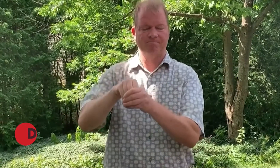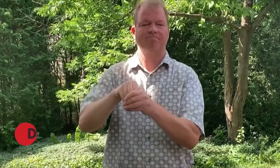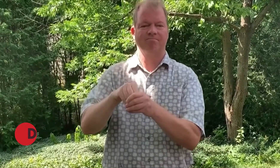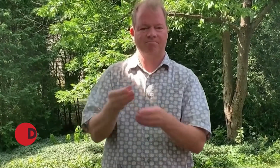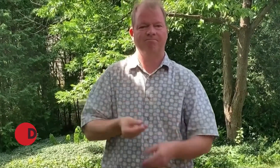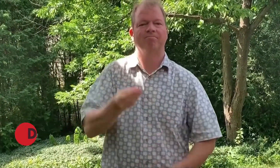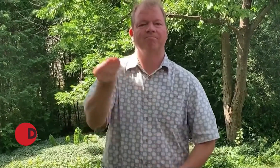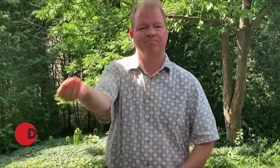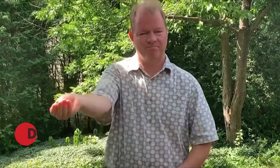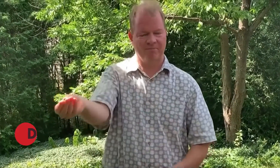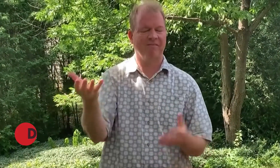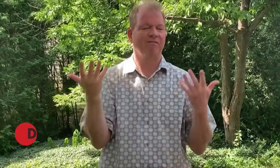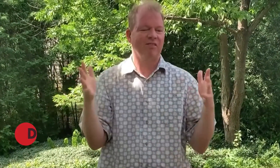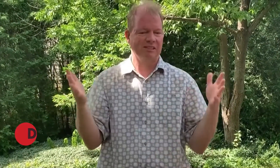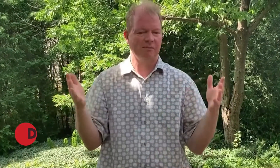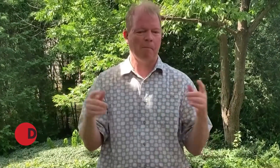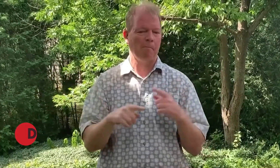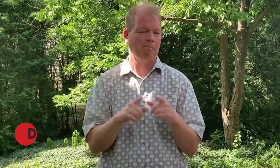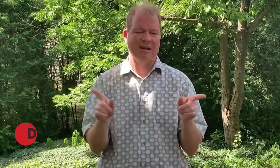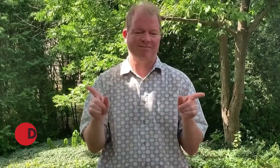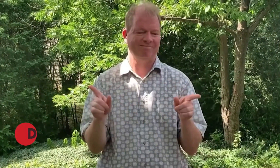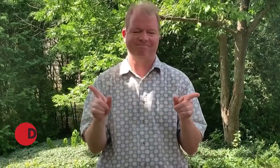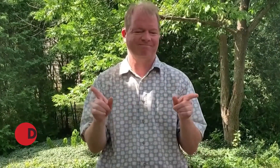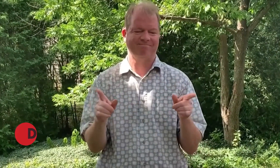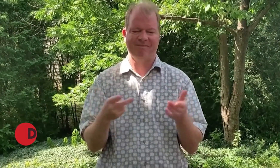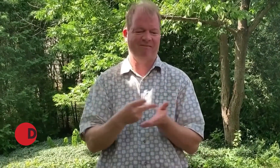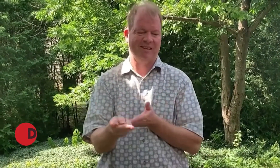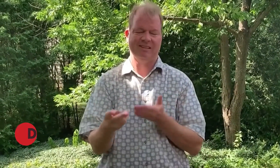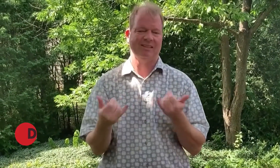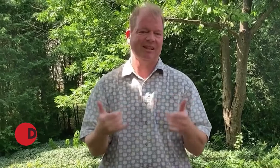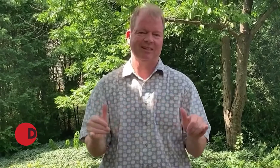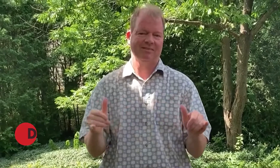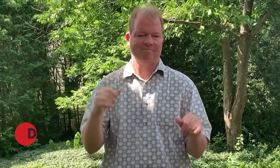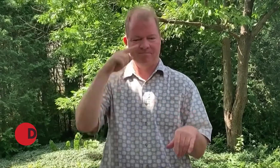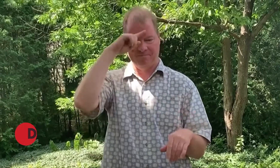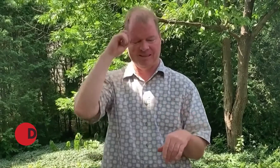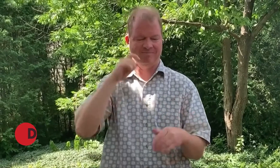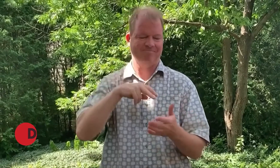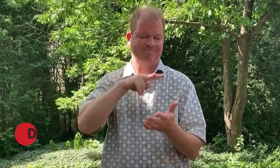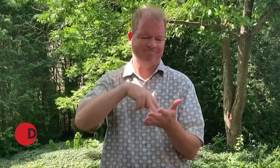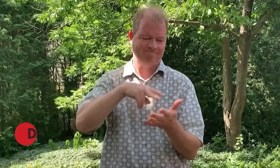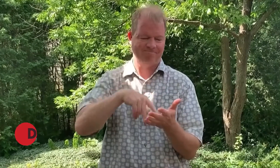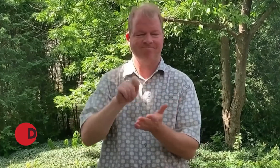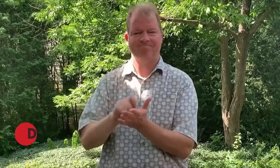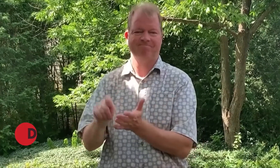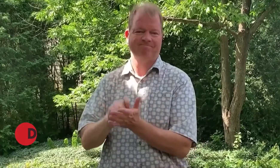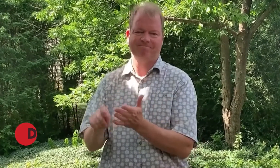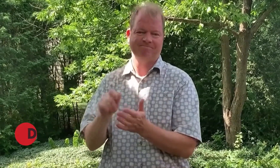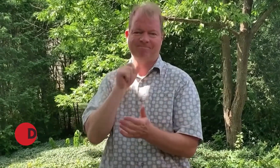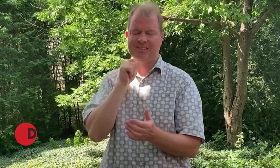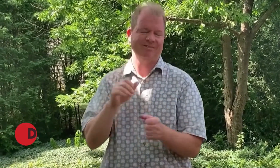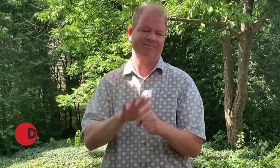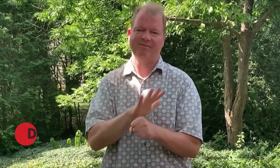the results but he still failed because he didn’t demonstrate reading and writing